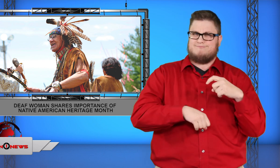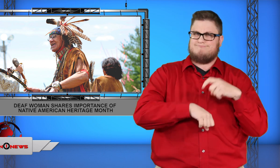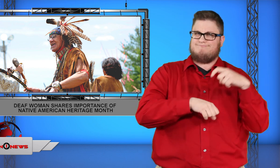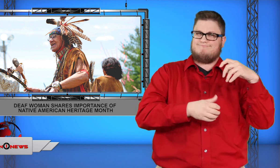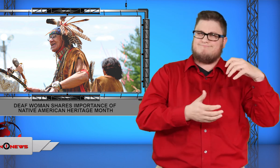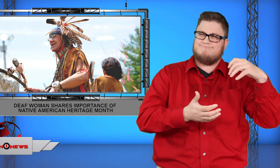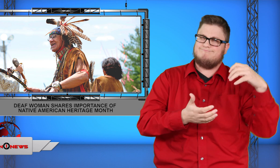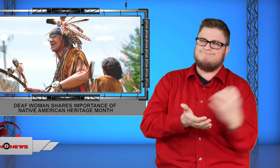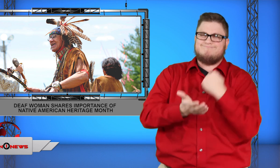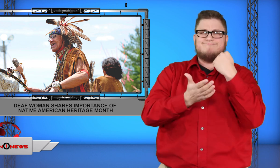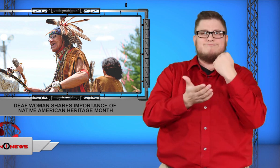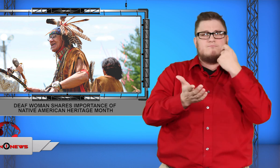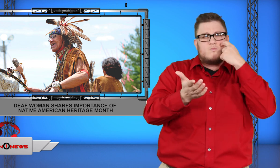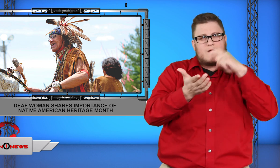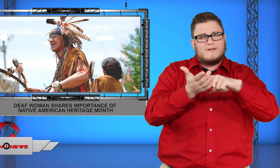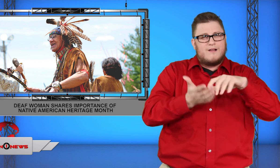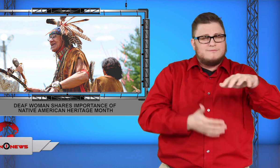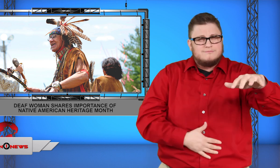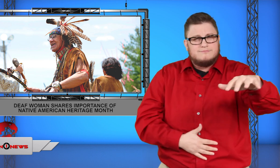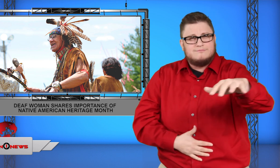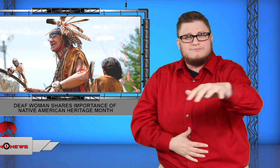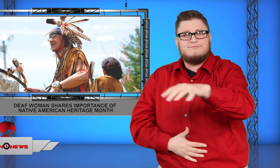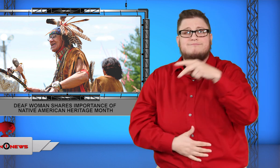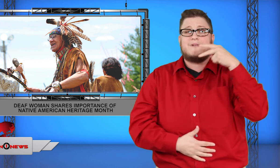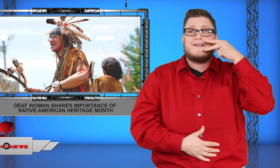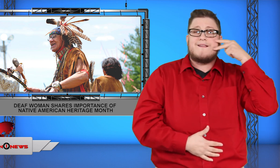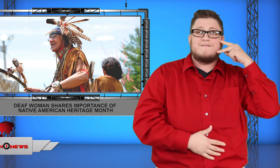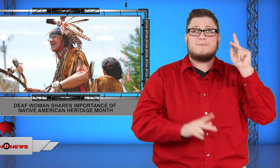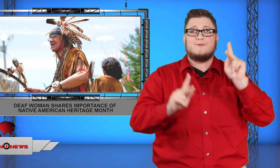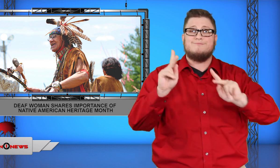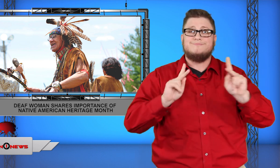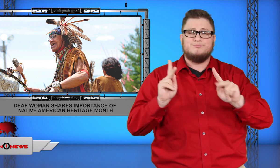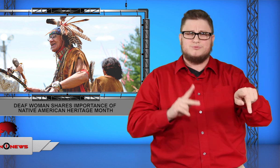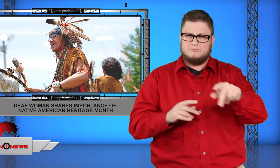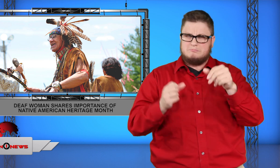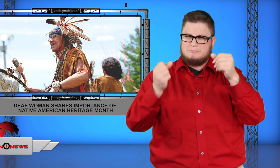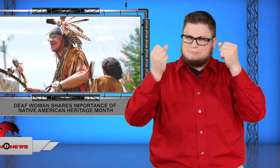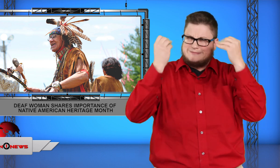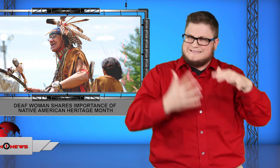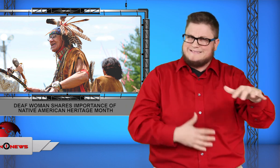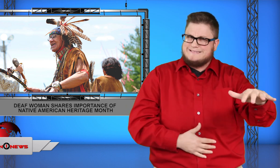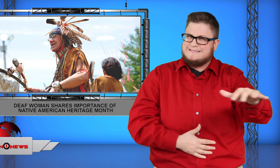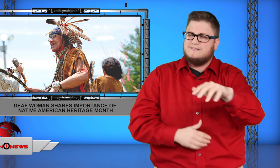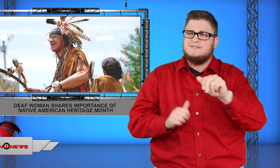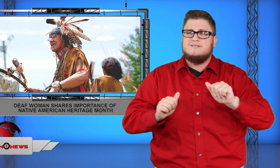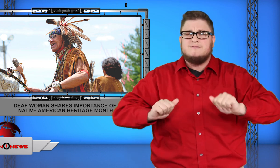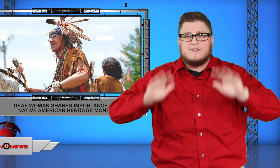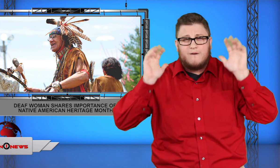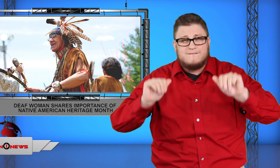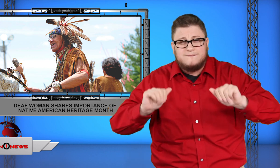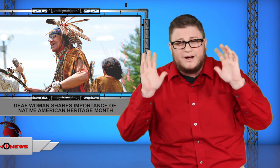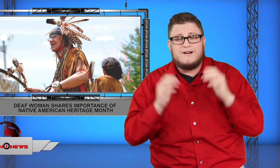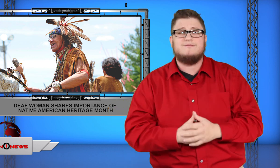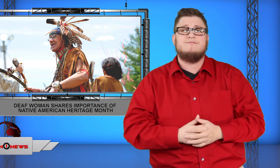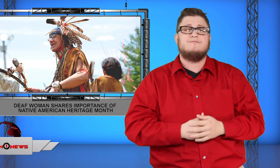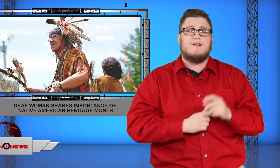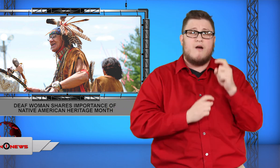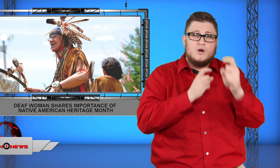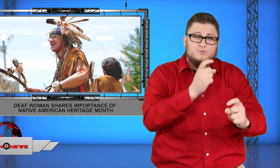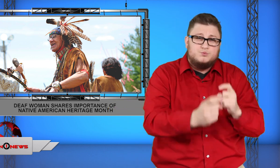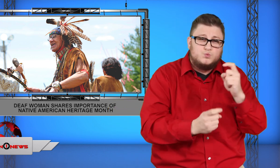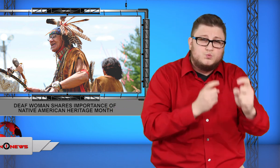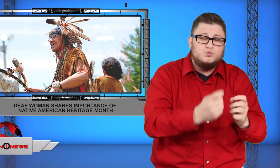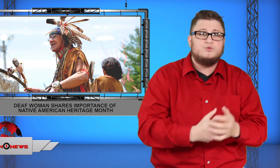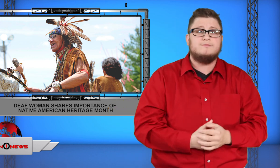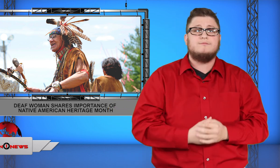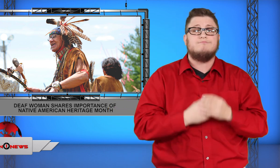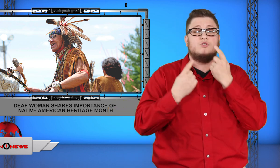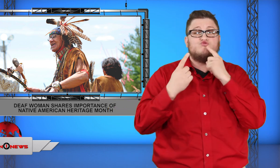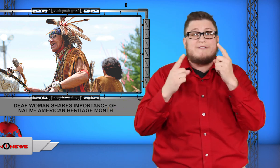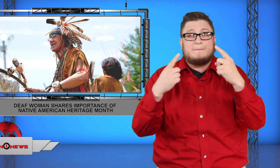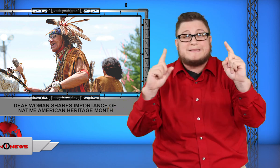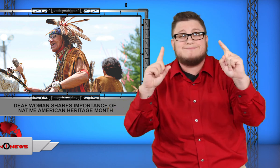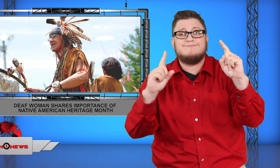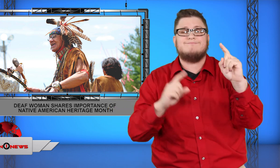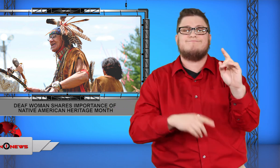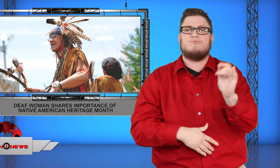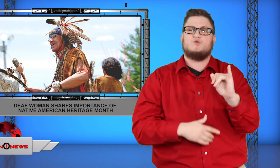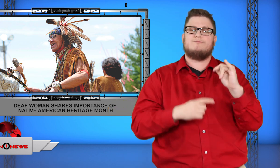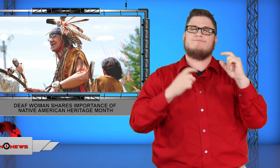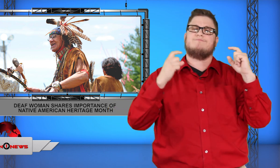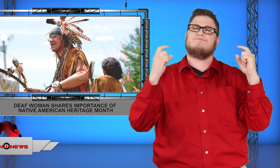This is a time to recognize the many sacrifices, contributions and achievements of Native American